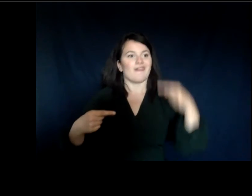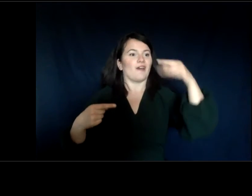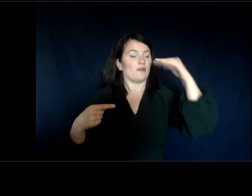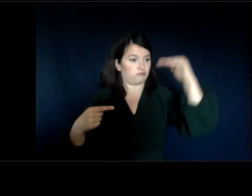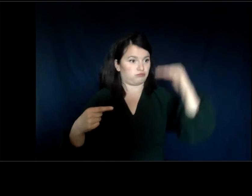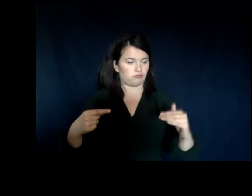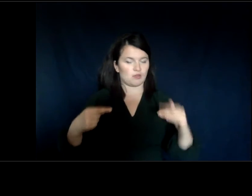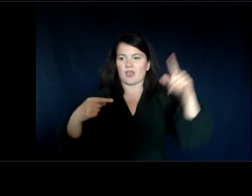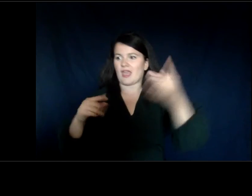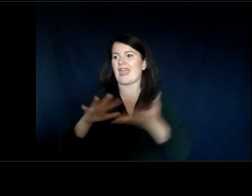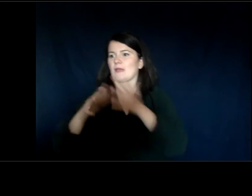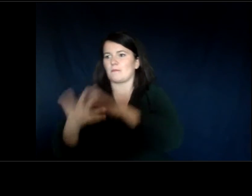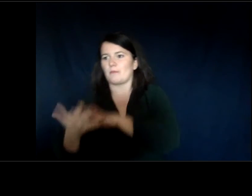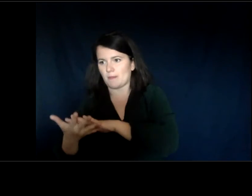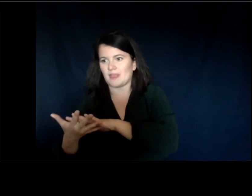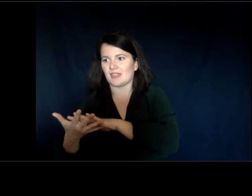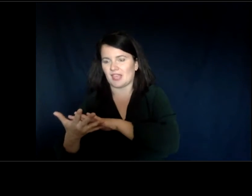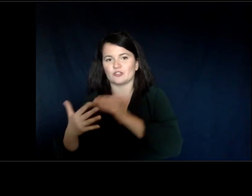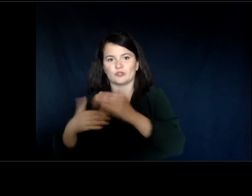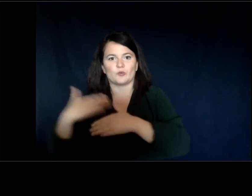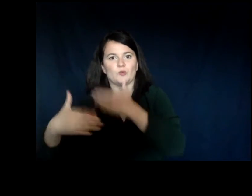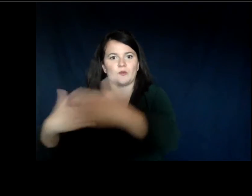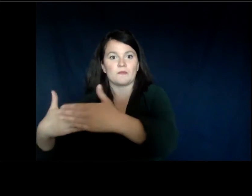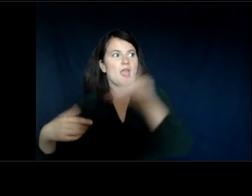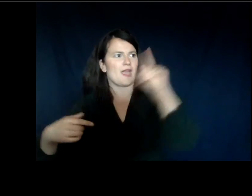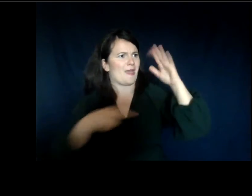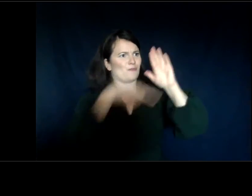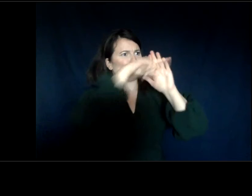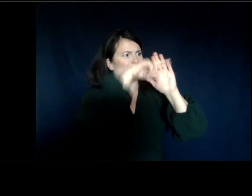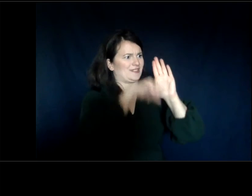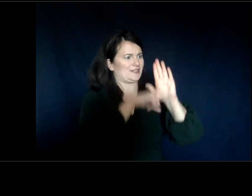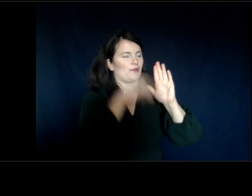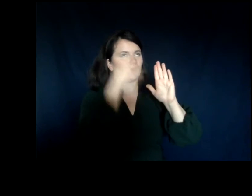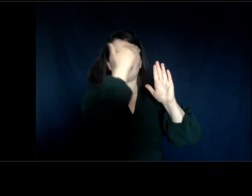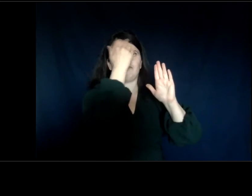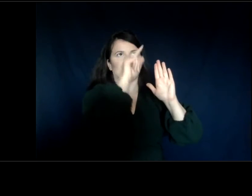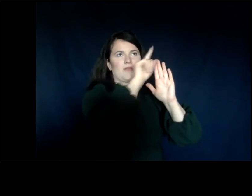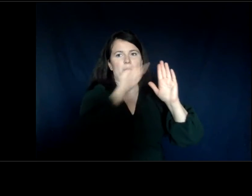and the principles with which everything has been thought before.